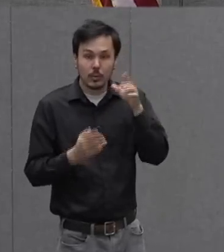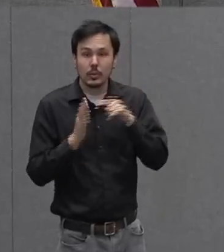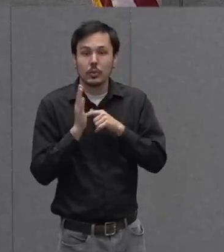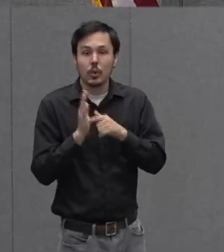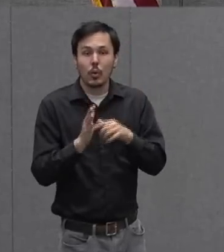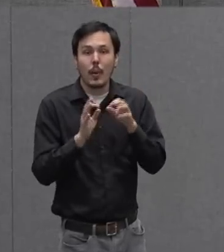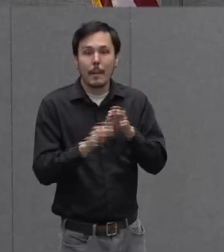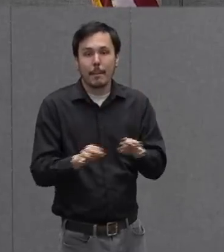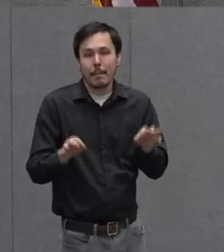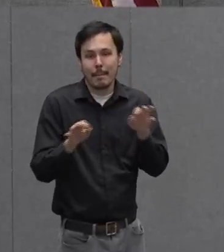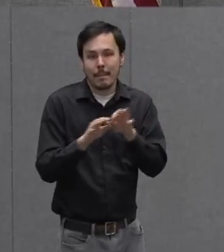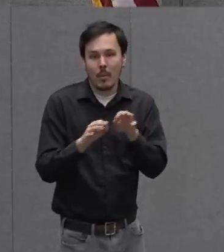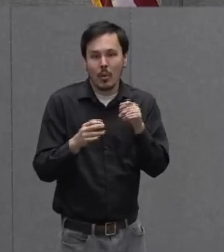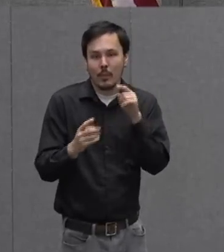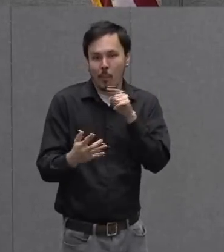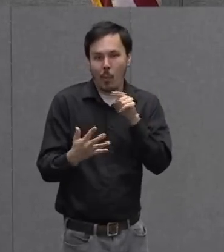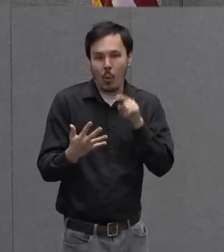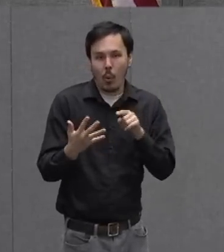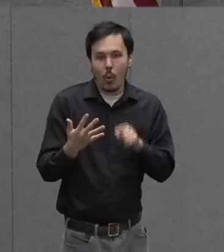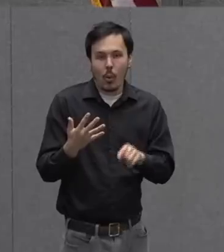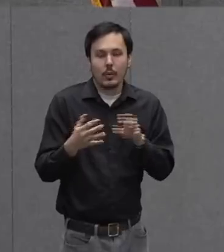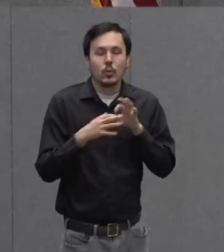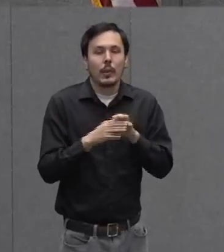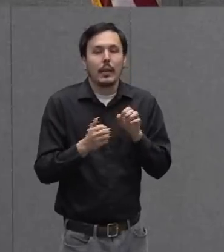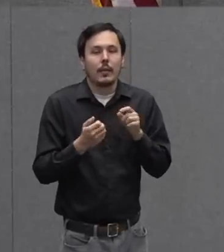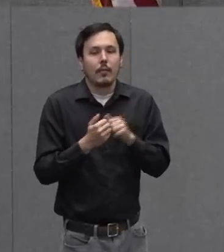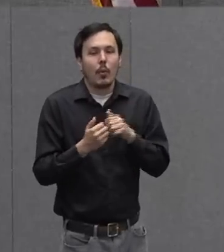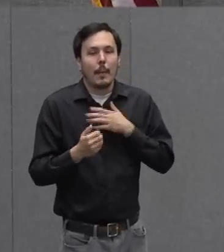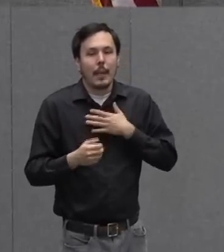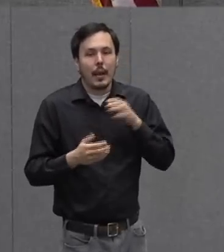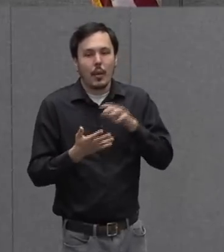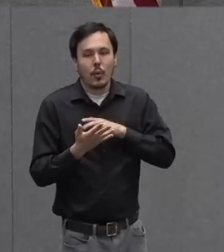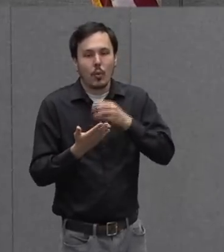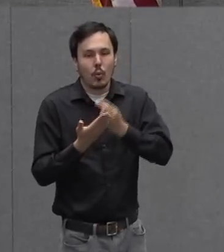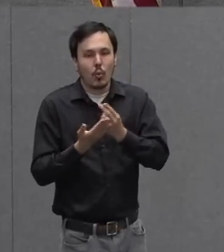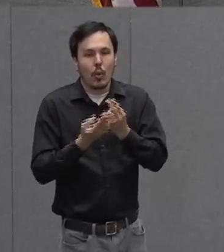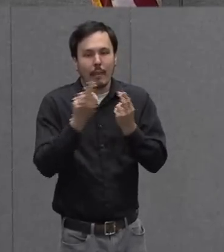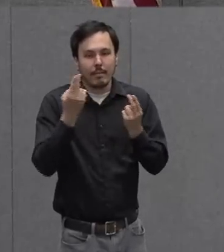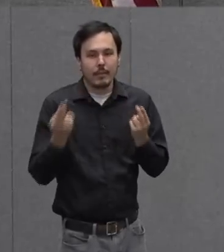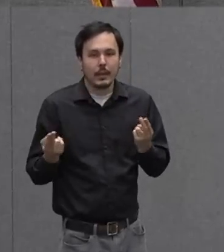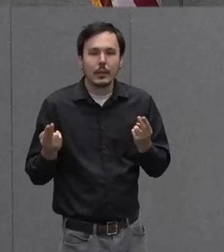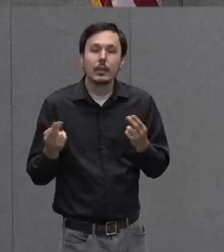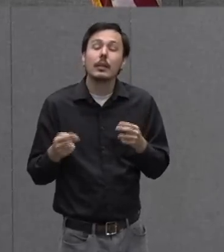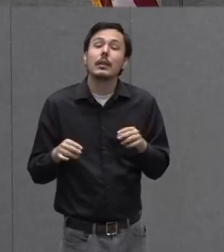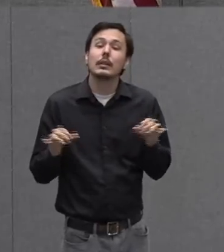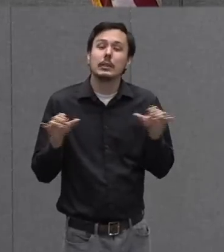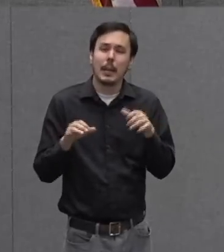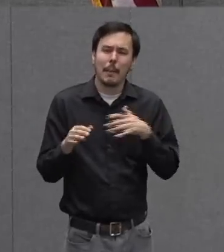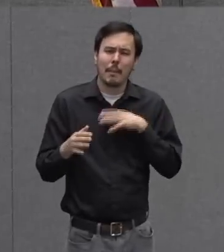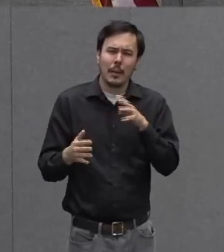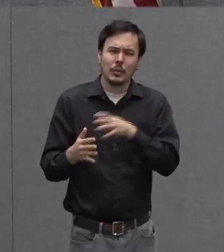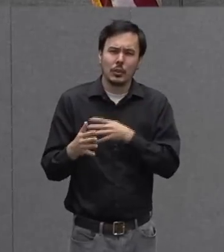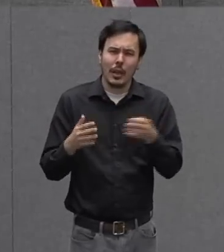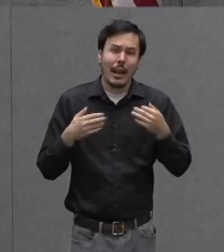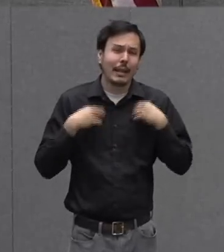about my graph. The first thing, just like my chart has a title at the top,